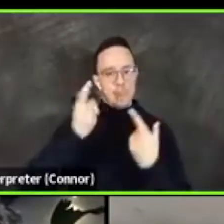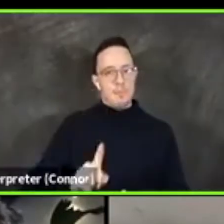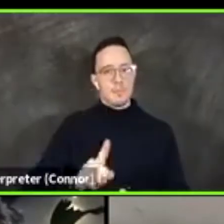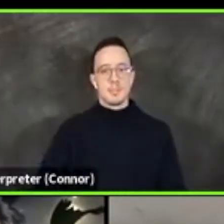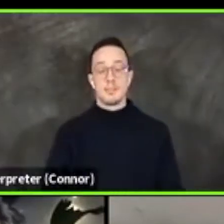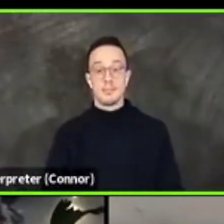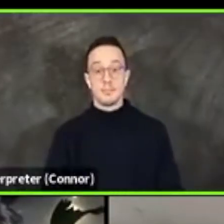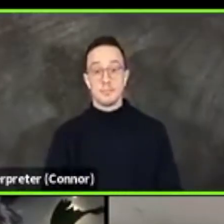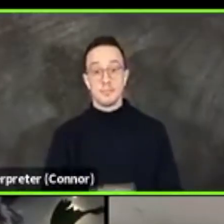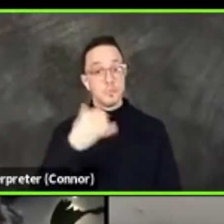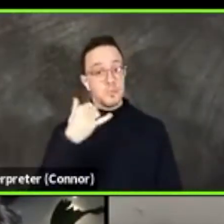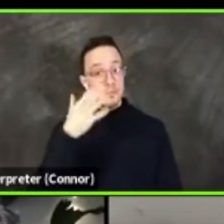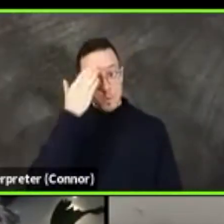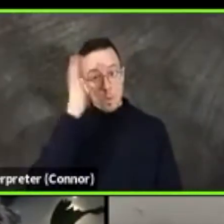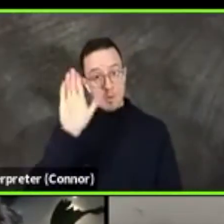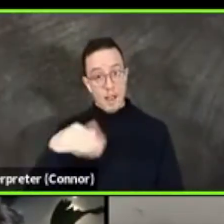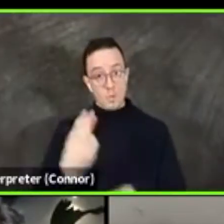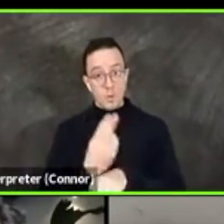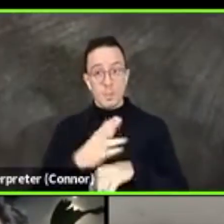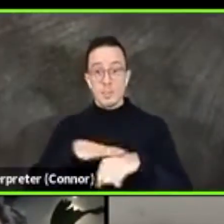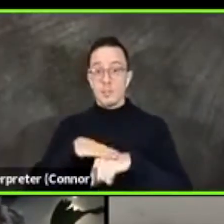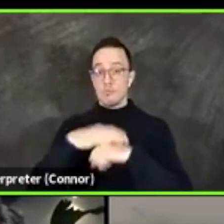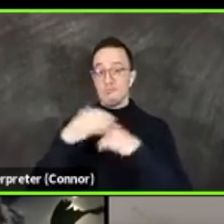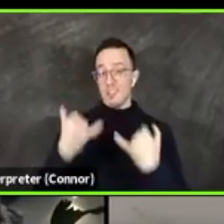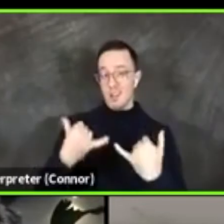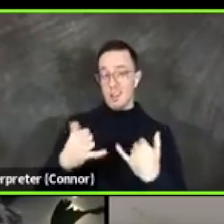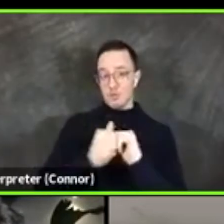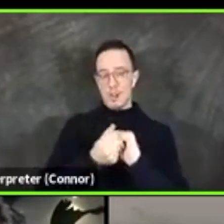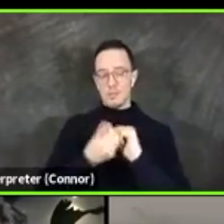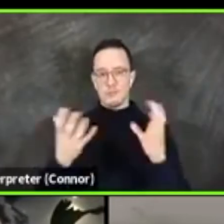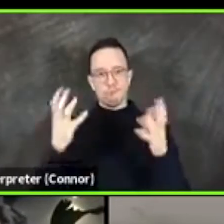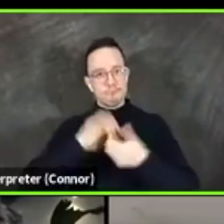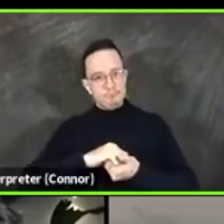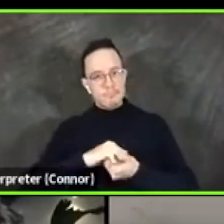RIGHT NOW, AS A WAY OF TRYING TO BE WITH EACH OTHER, AND IN AN EXPANDED FIELD AND THAT HAS